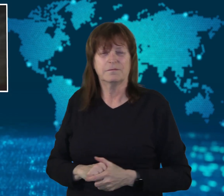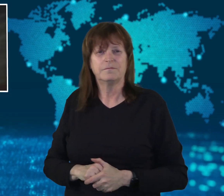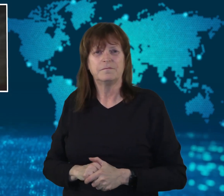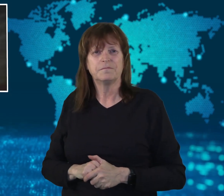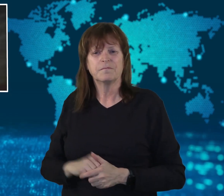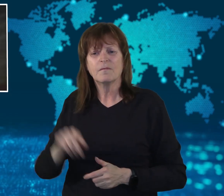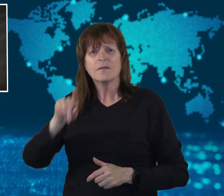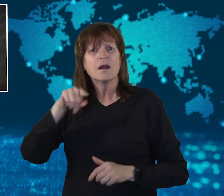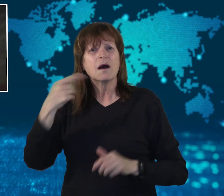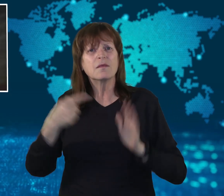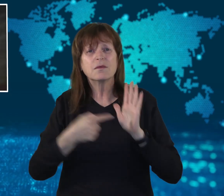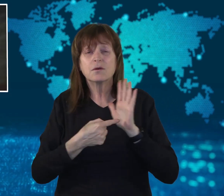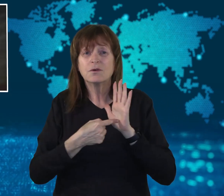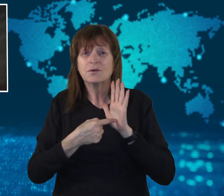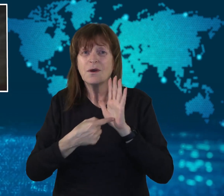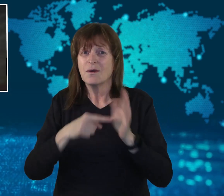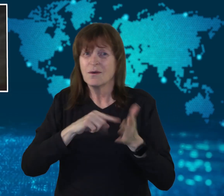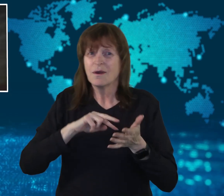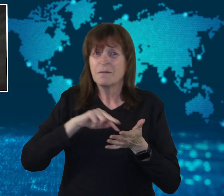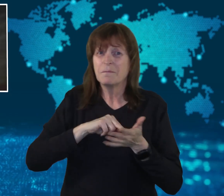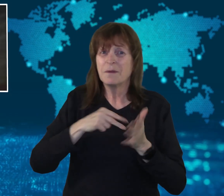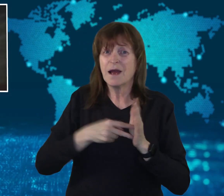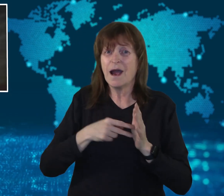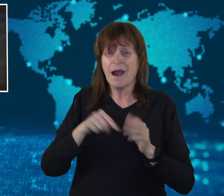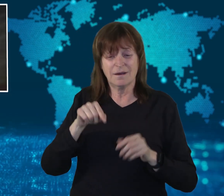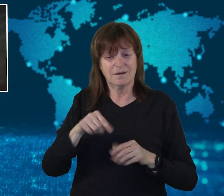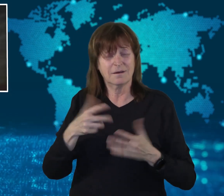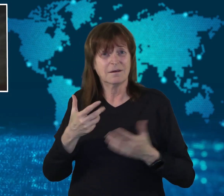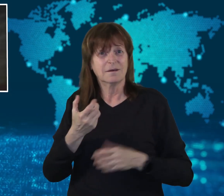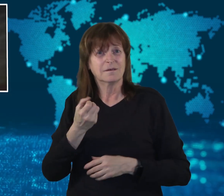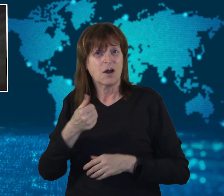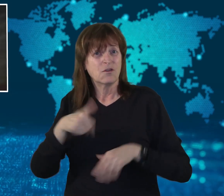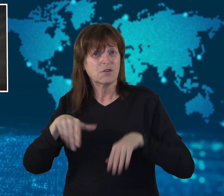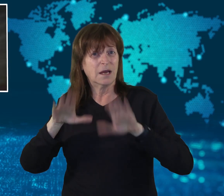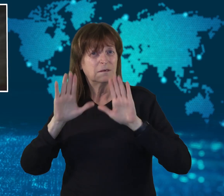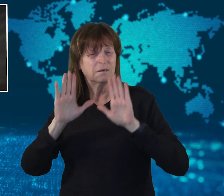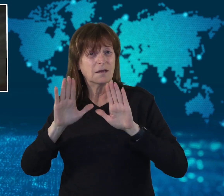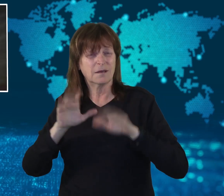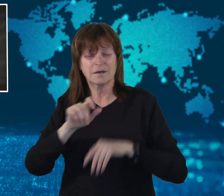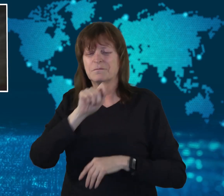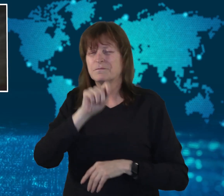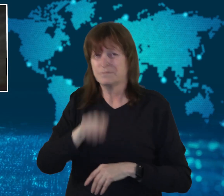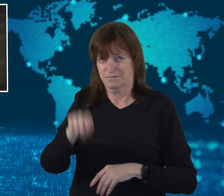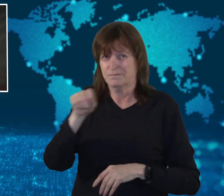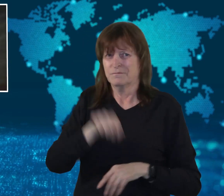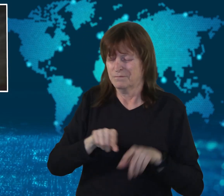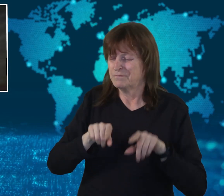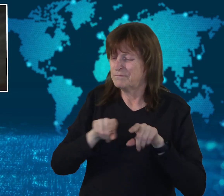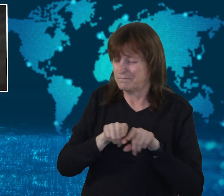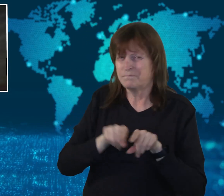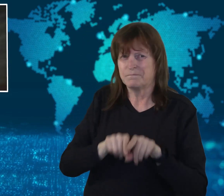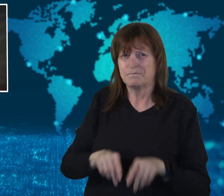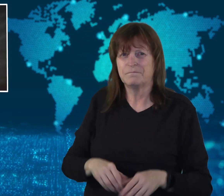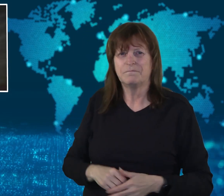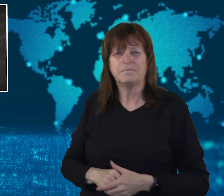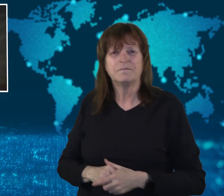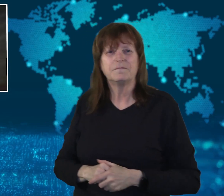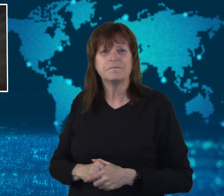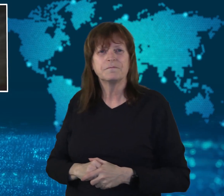Other shows that were planned for the weekend were canceled as well.